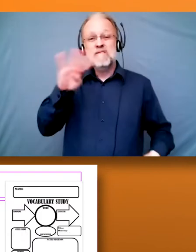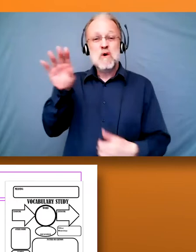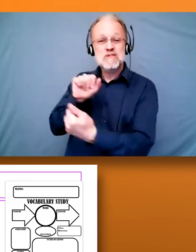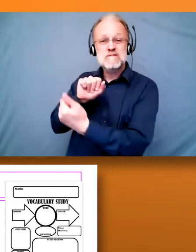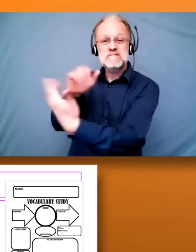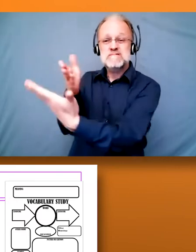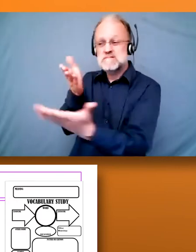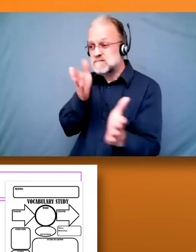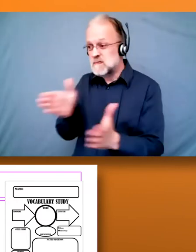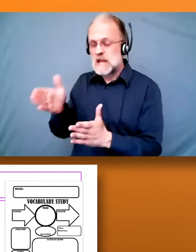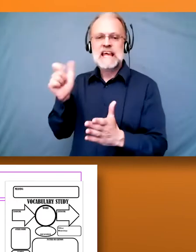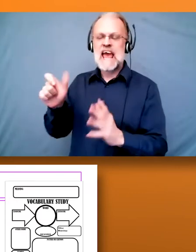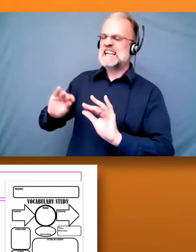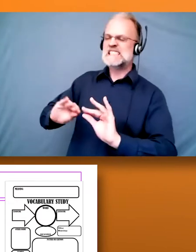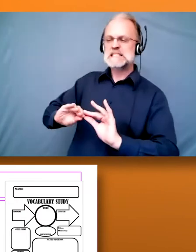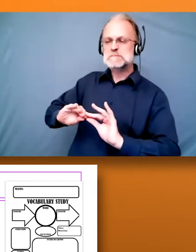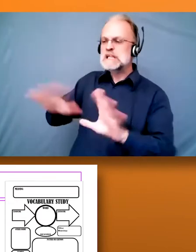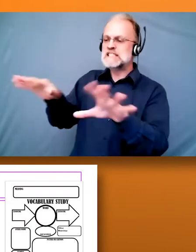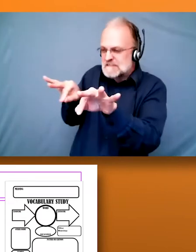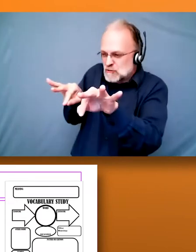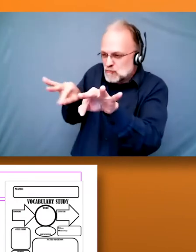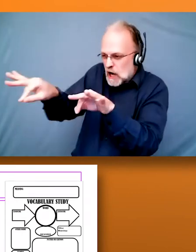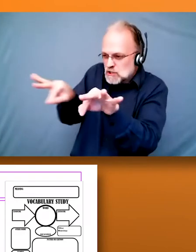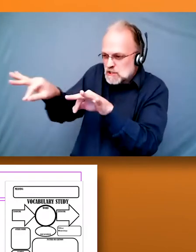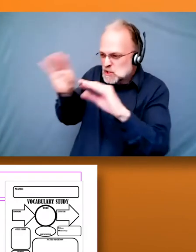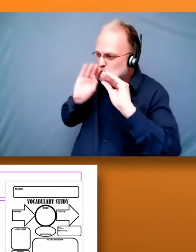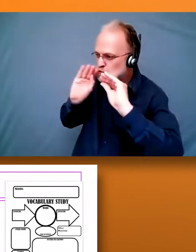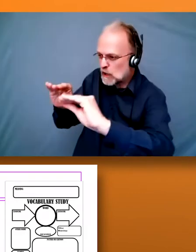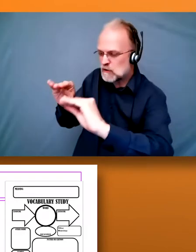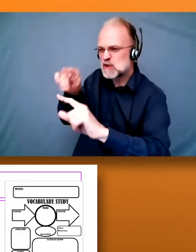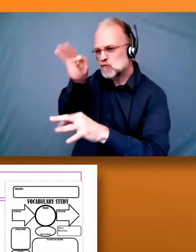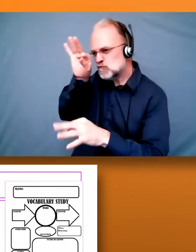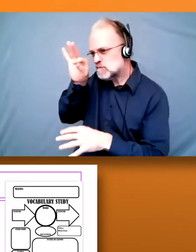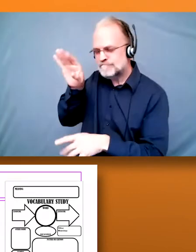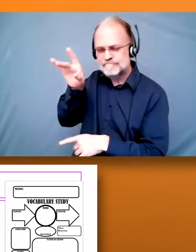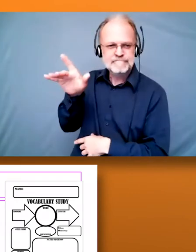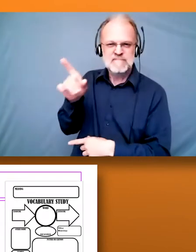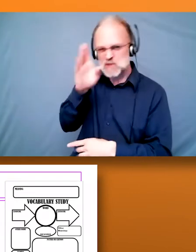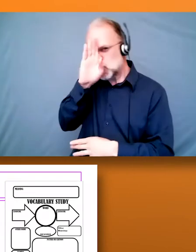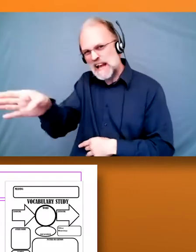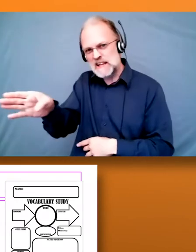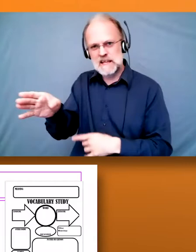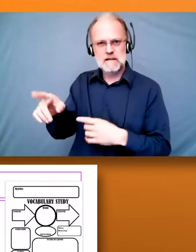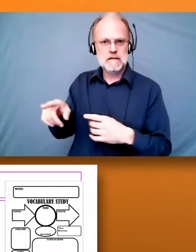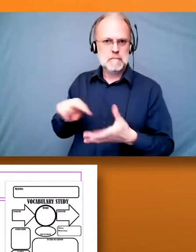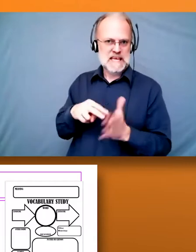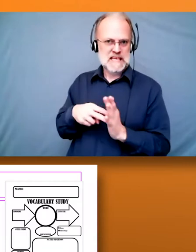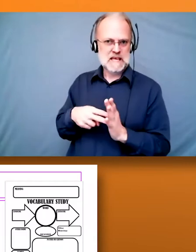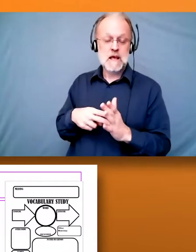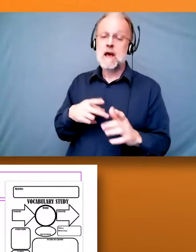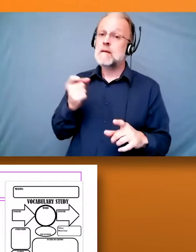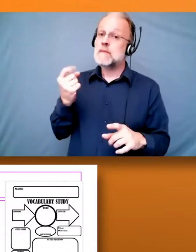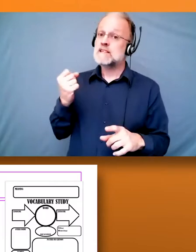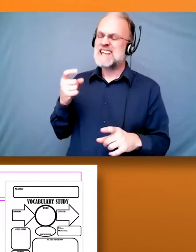We can do explicit instruction, and I encourage you to do explicit instruction of vocabulary, but I would encourage you to make sure